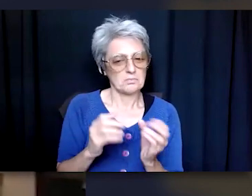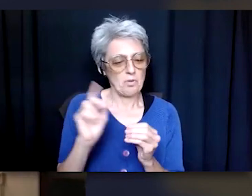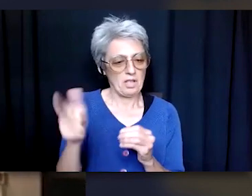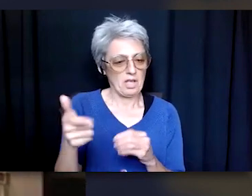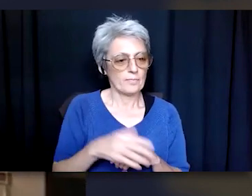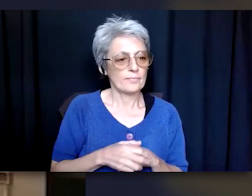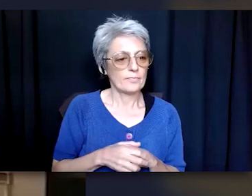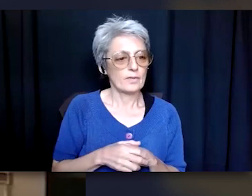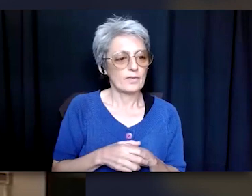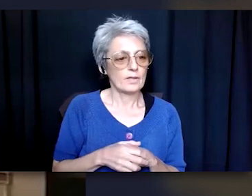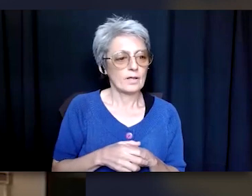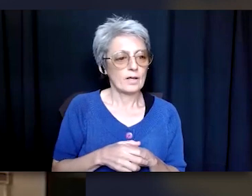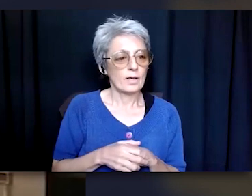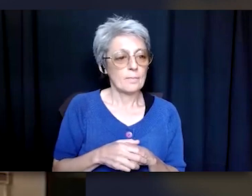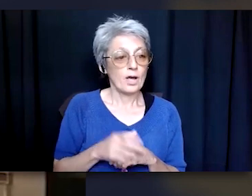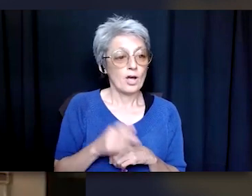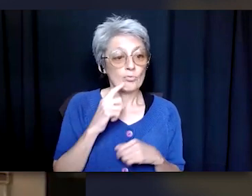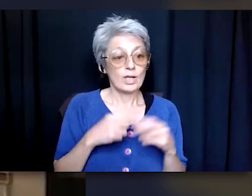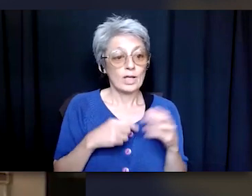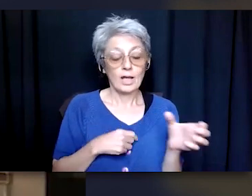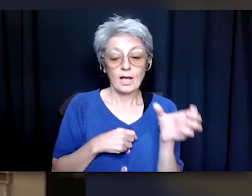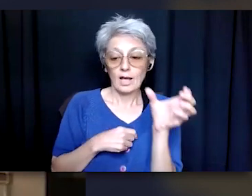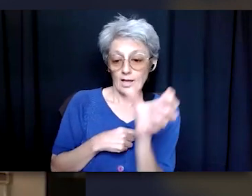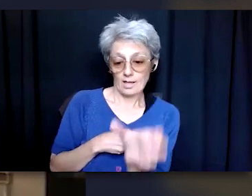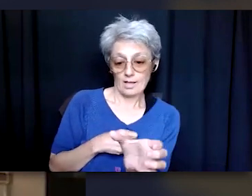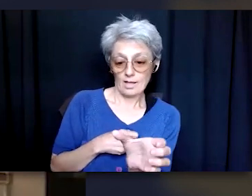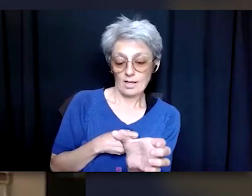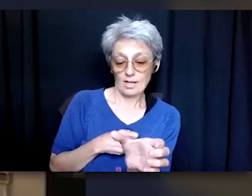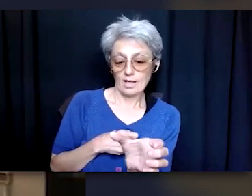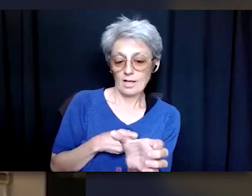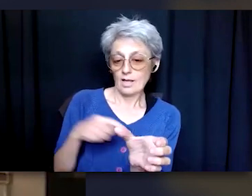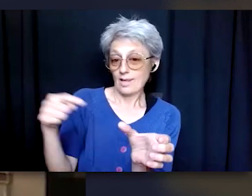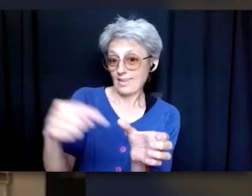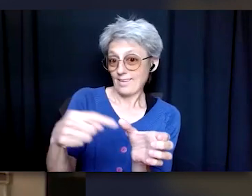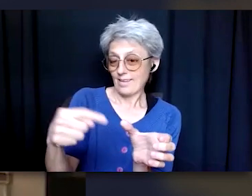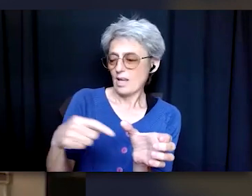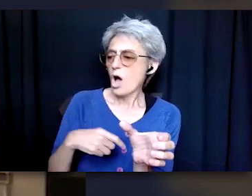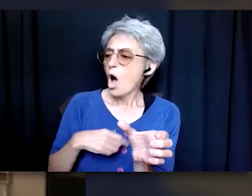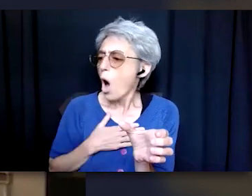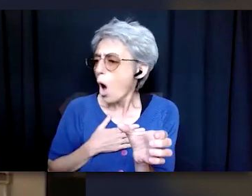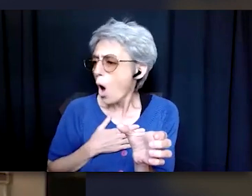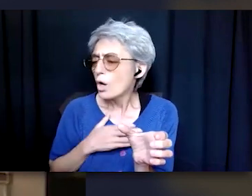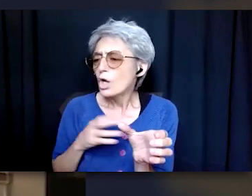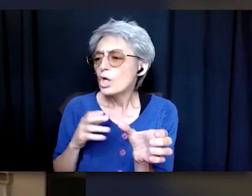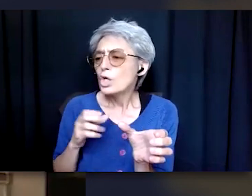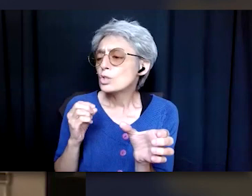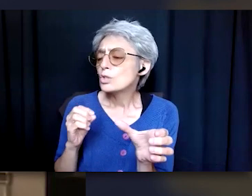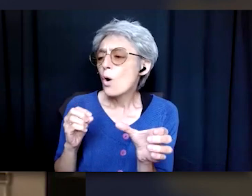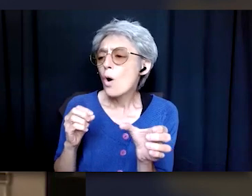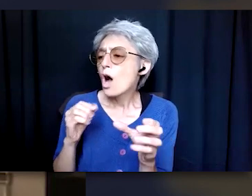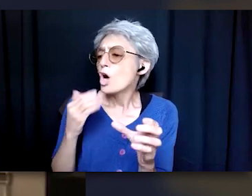"Oh my goodness, you’re such a good little—I think she says 'squiz ball'," which was interesting—not